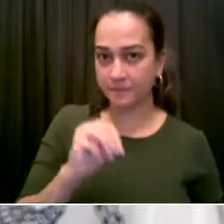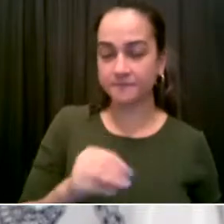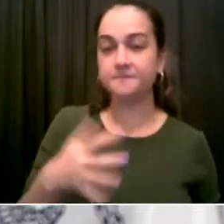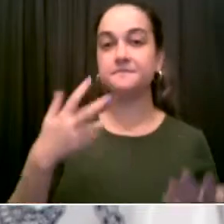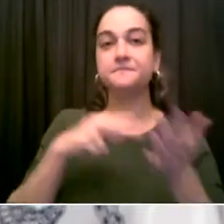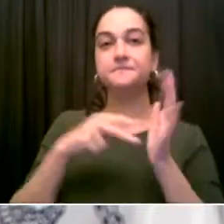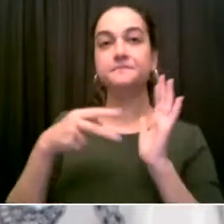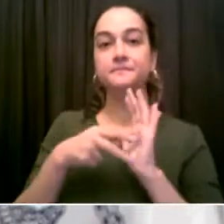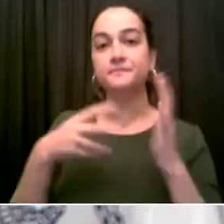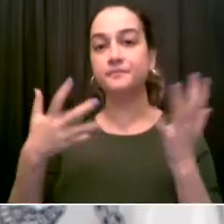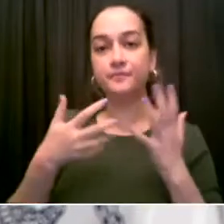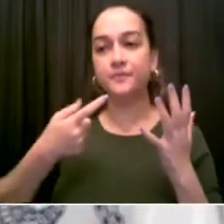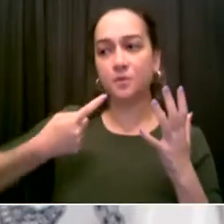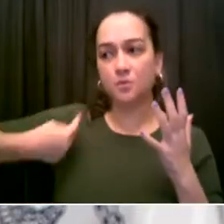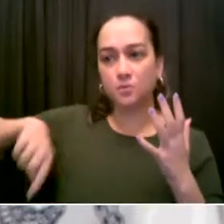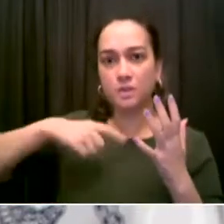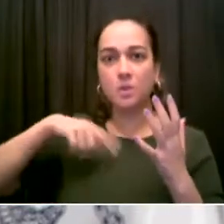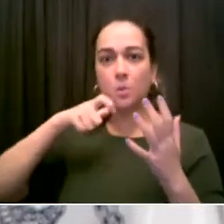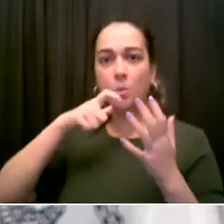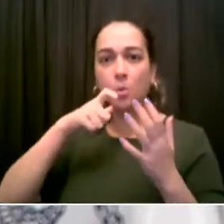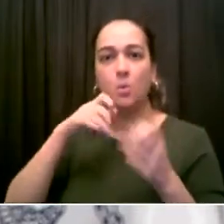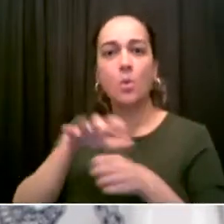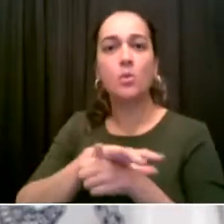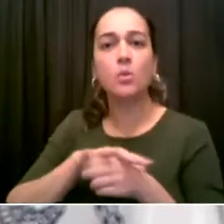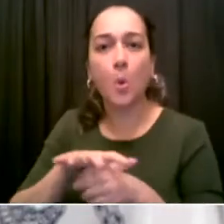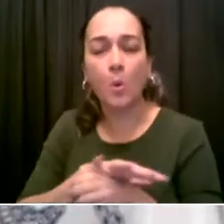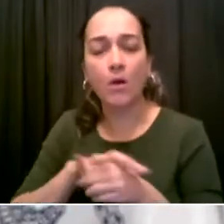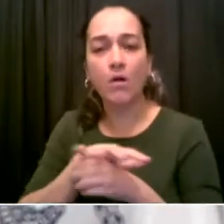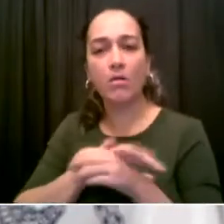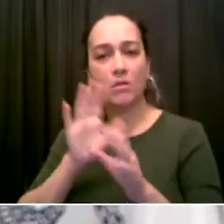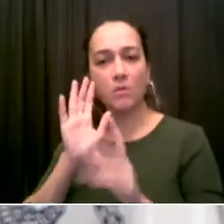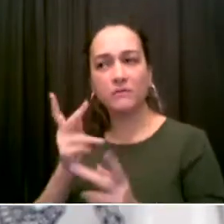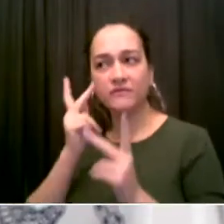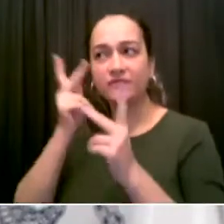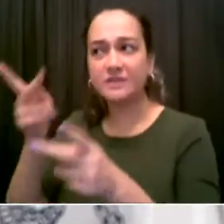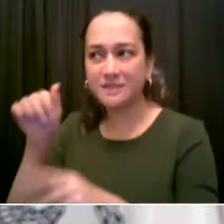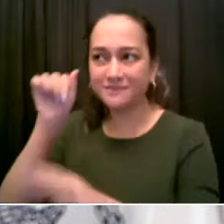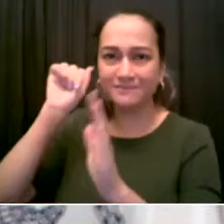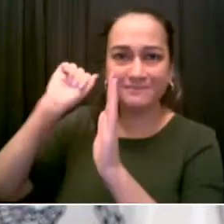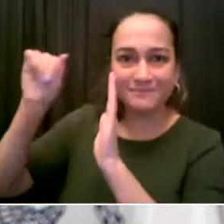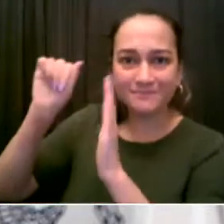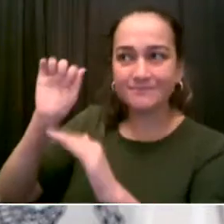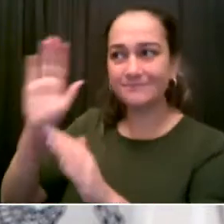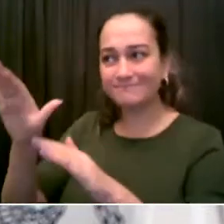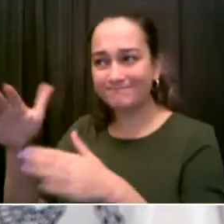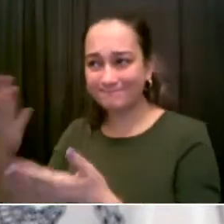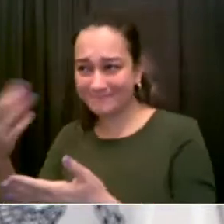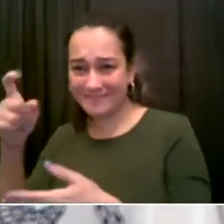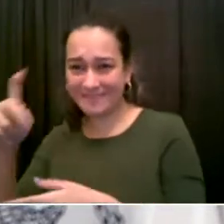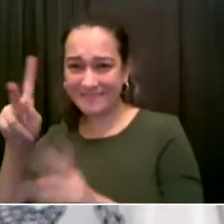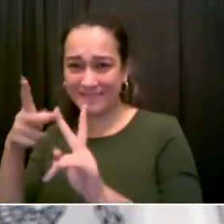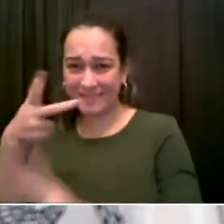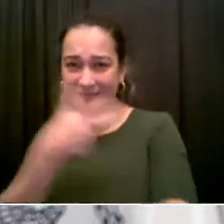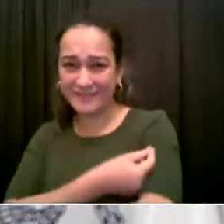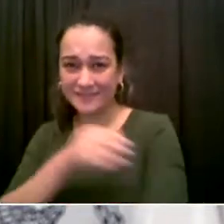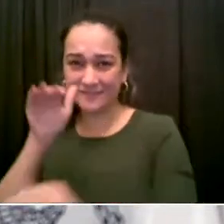WHO ARE READY. IT IS MORE AND MORE LOCAL OUTREACH.